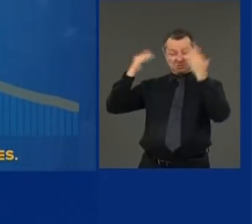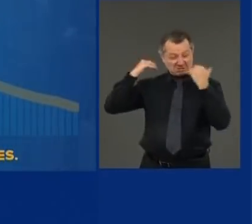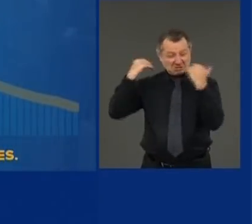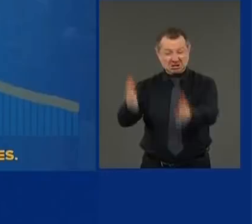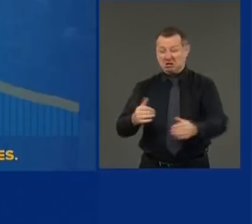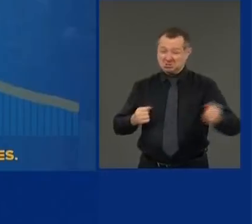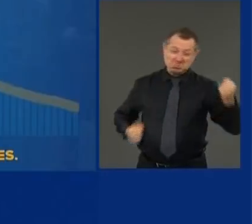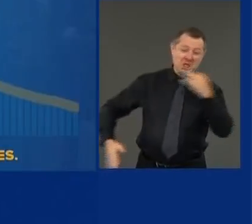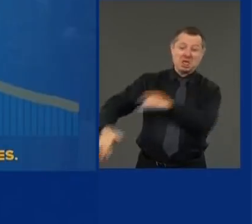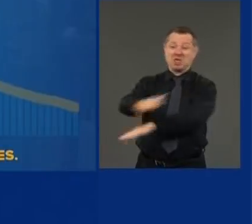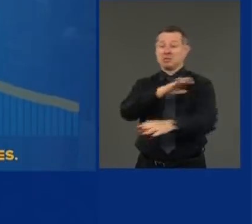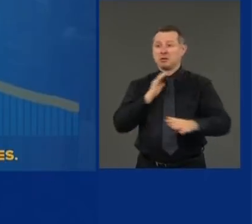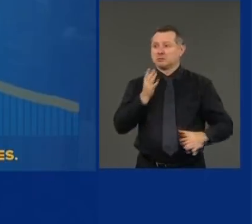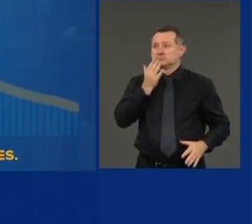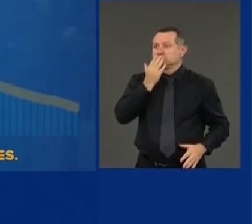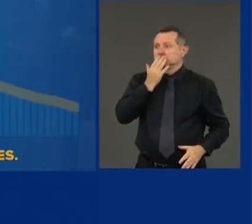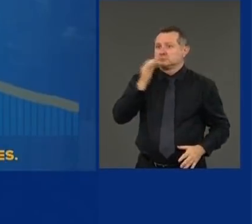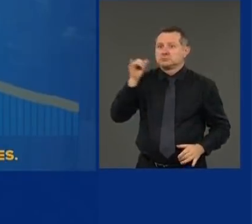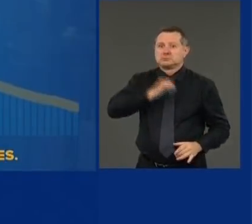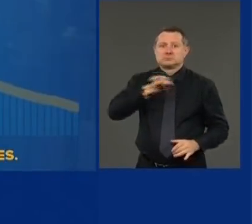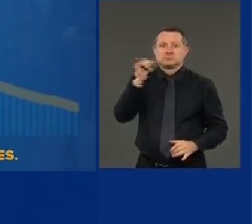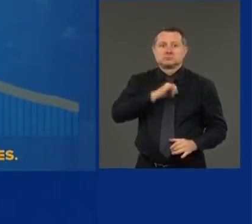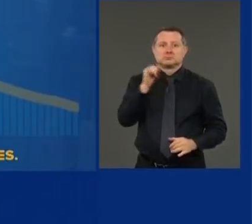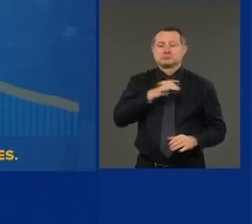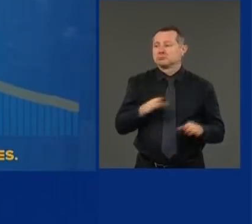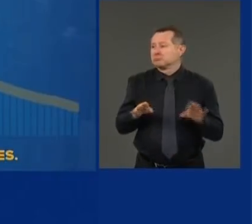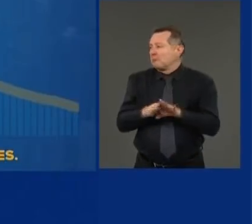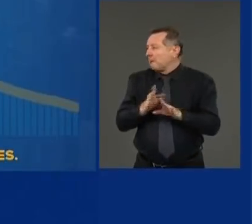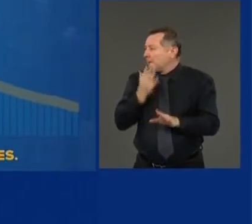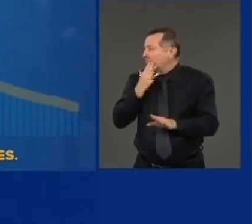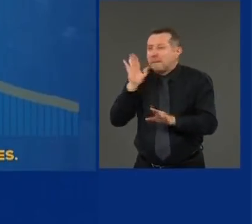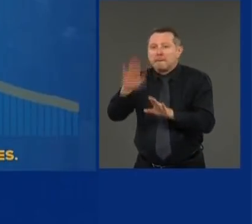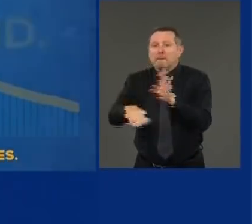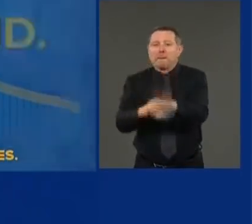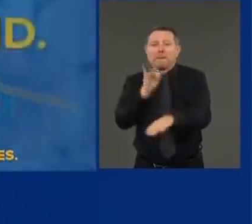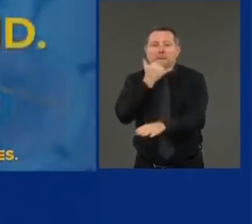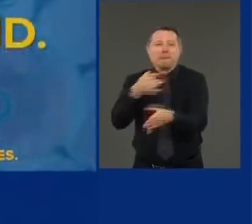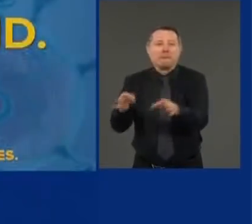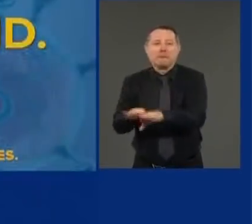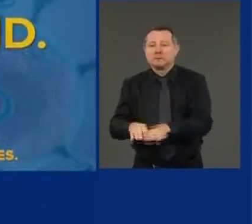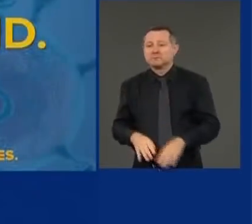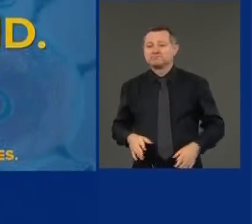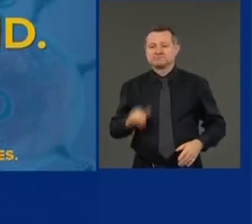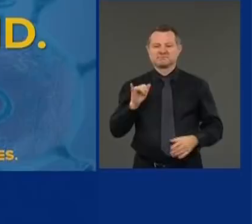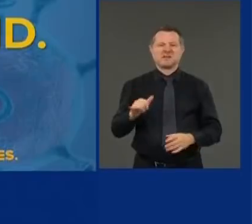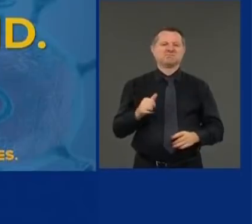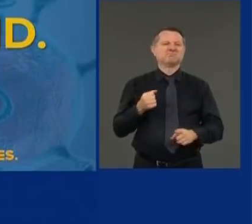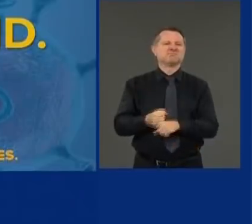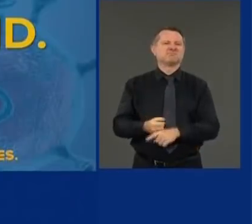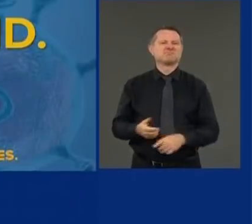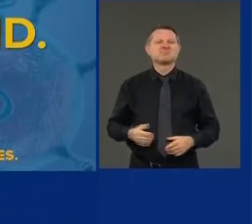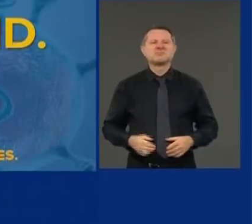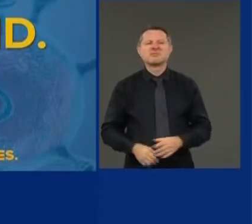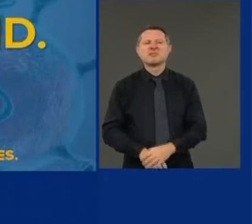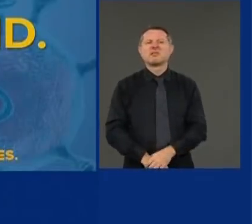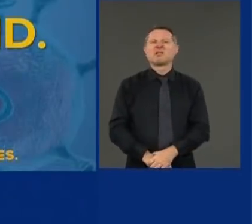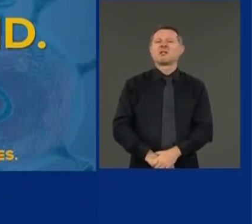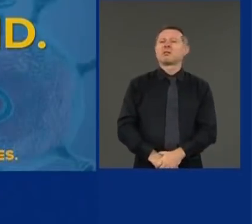EXPERIENCE. LOOK AT THE STATES THAT REOPENED RECKLESSLY AND ARE NOW CLOSING AGAIN.